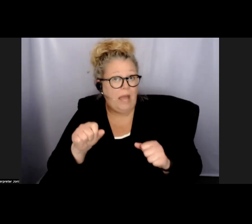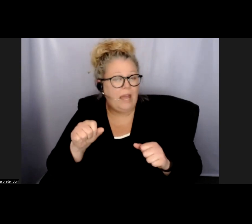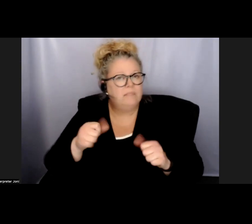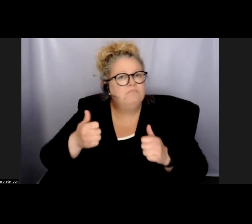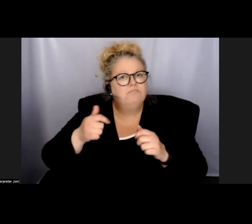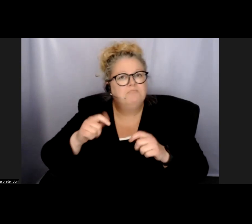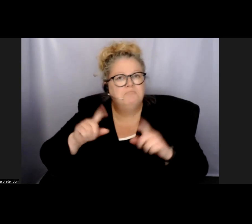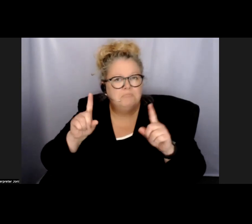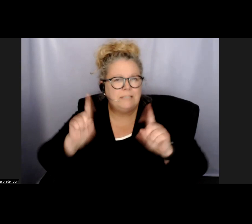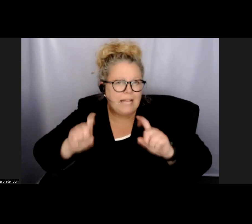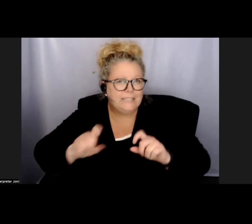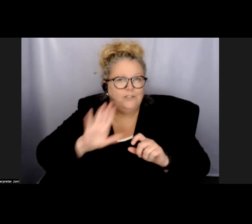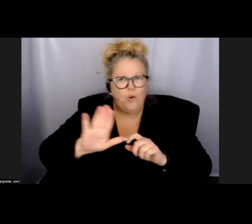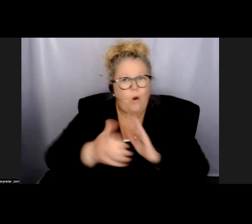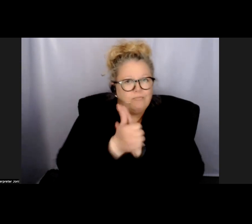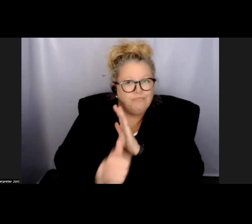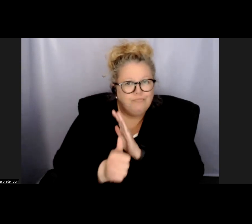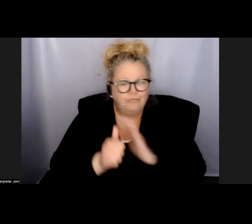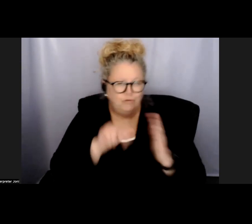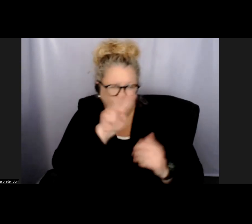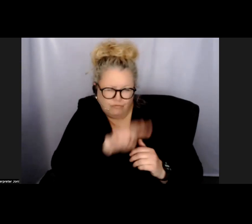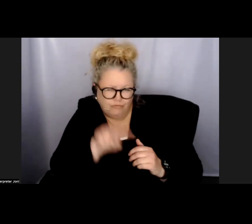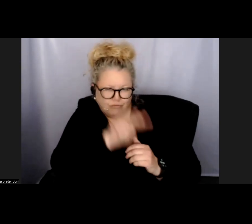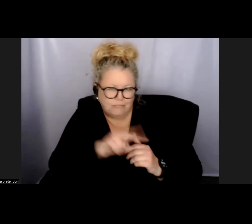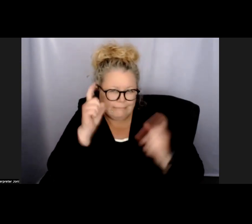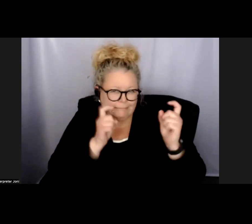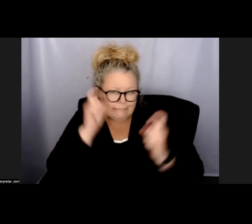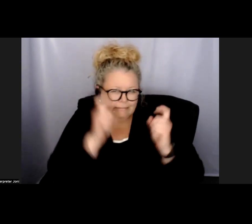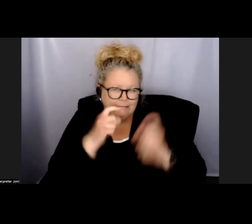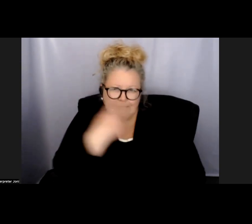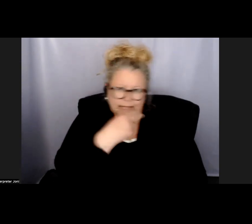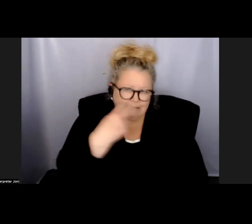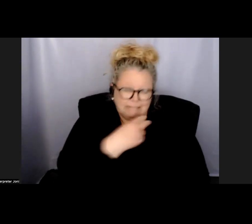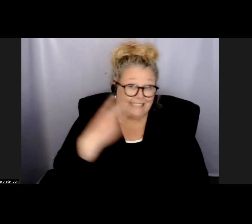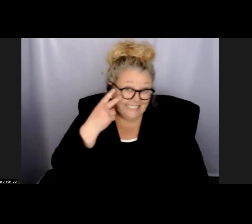facial expressions and do a little bit of lip reading let's see how successful you are at